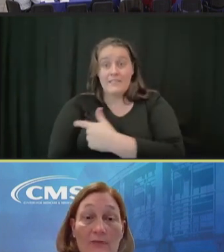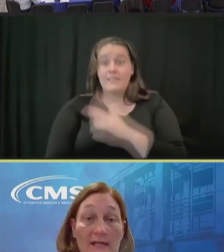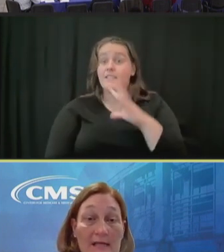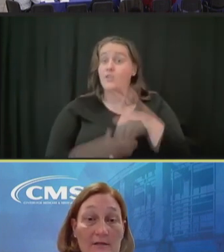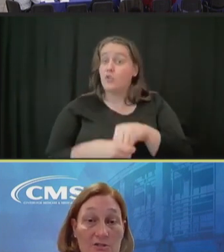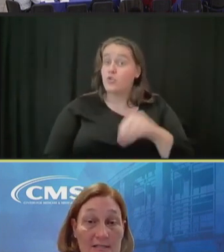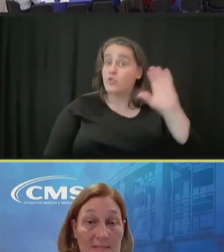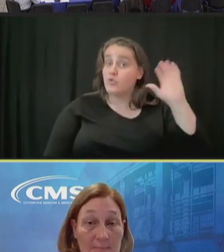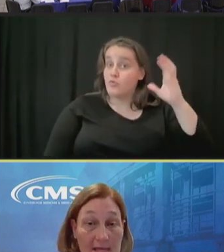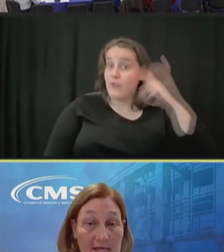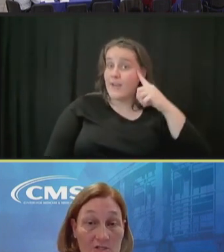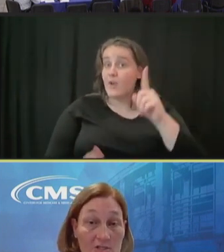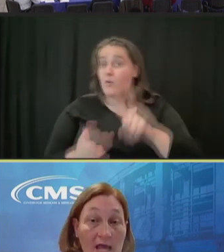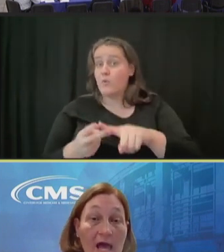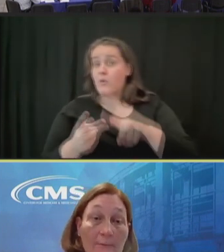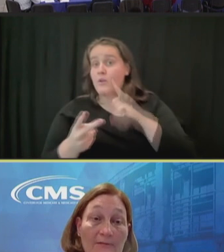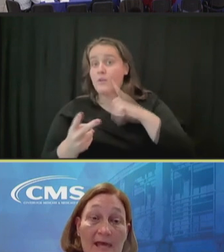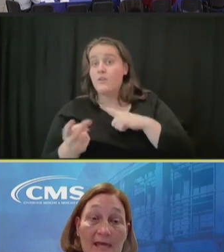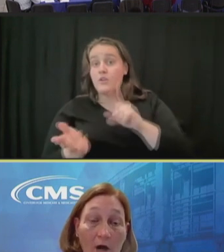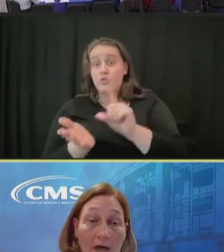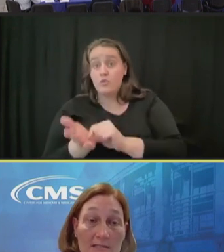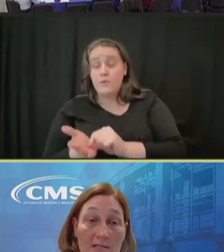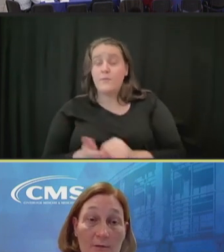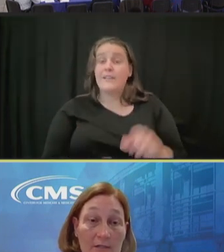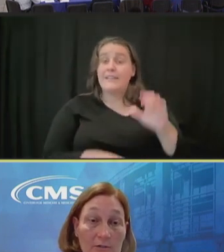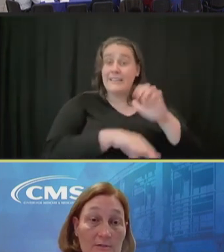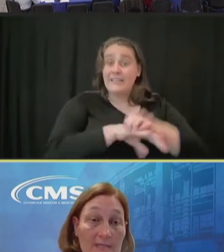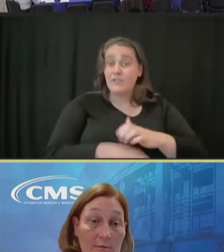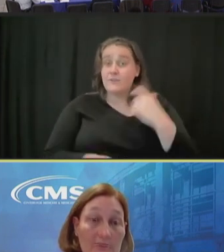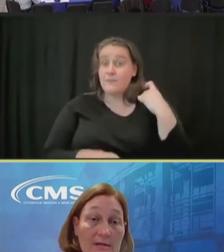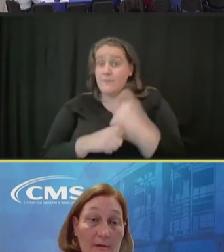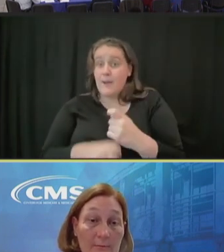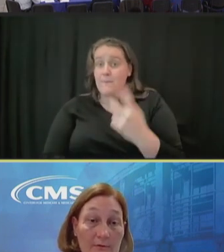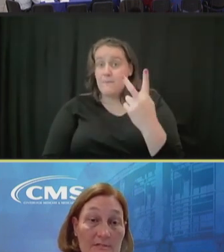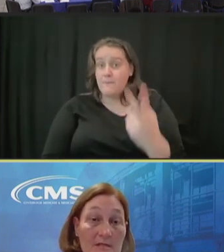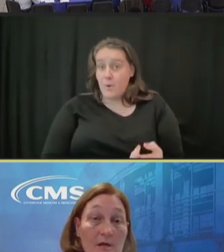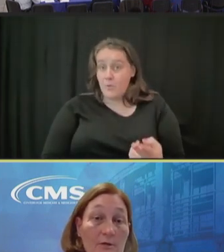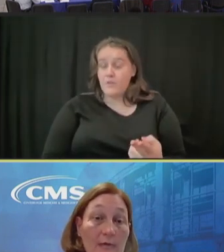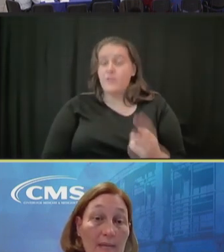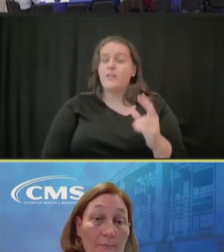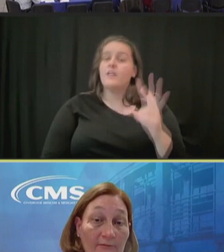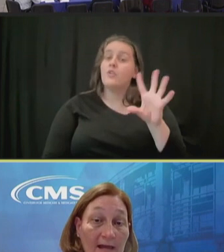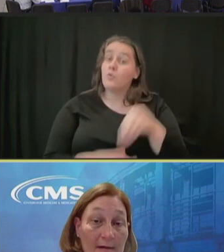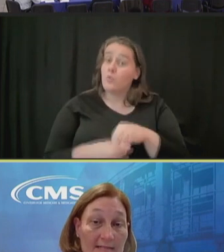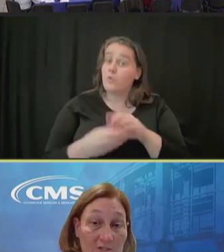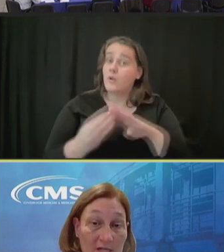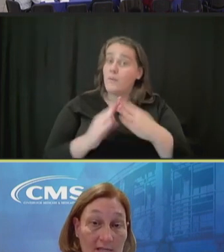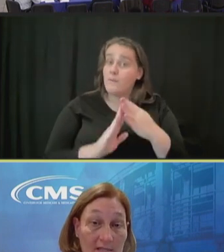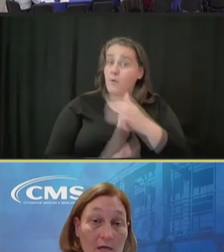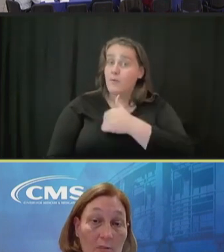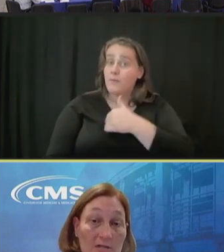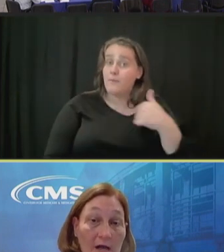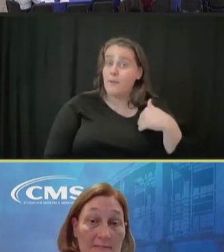both in English and Spanish. But it also includes community members who amplify messaging, which